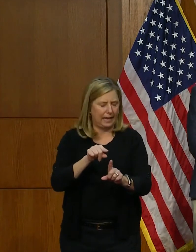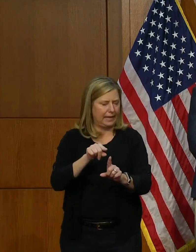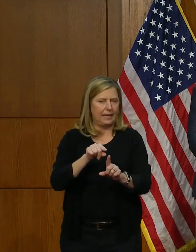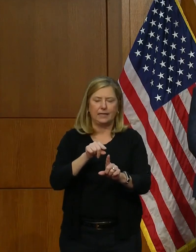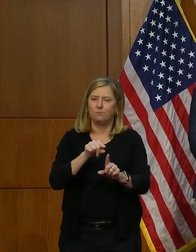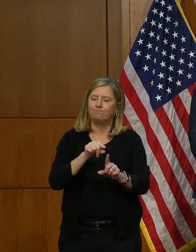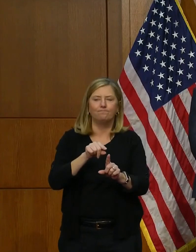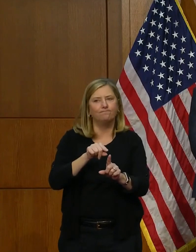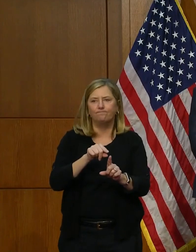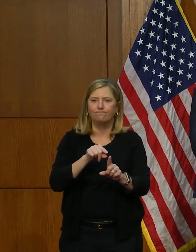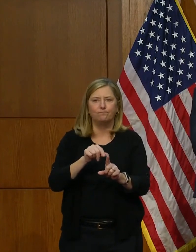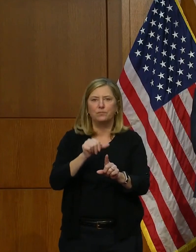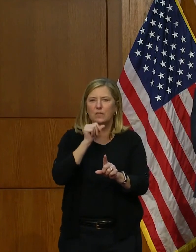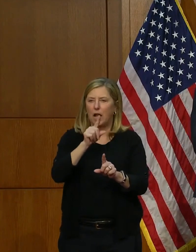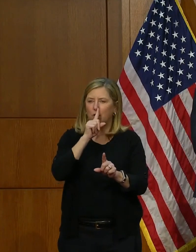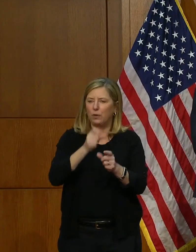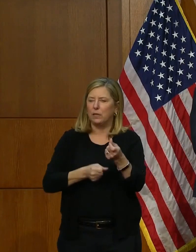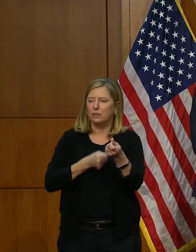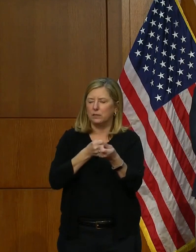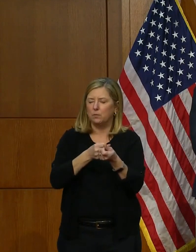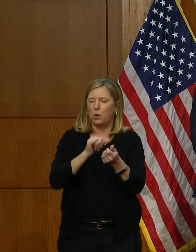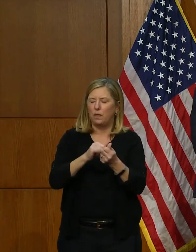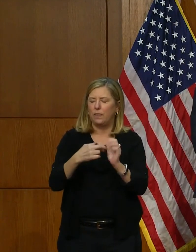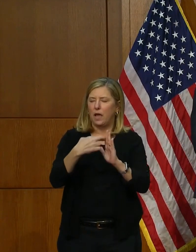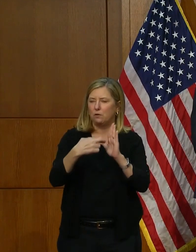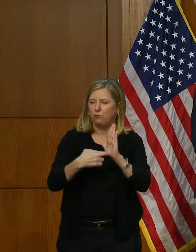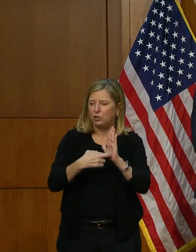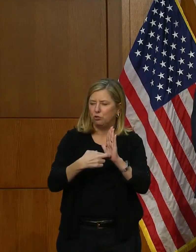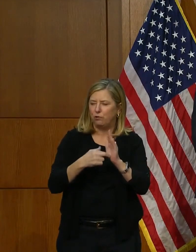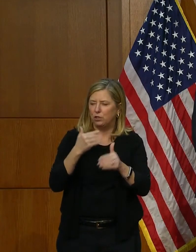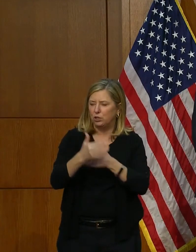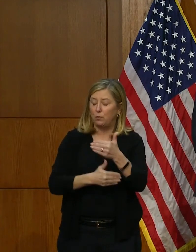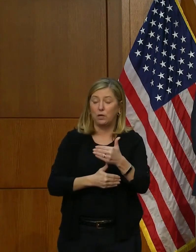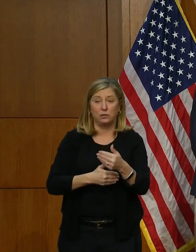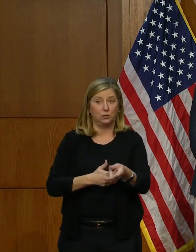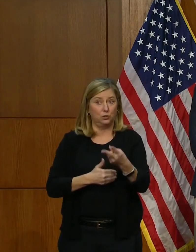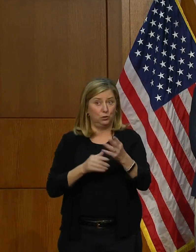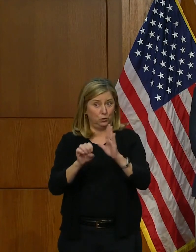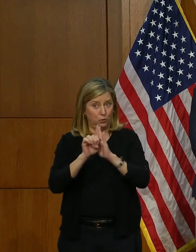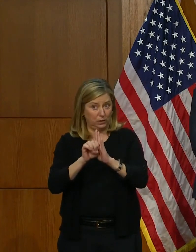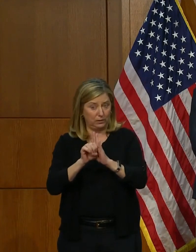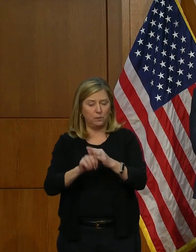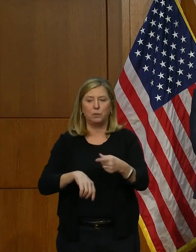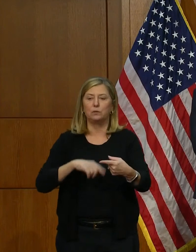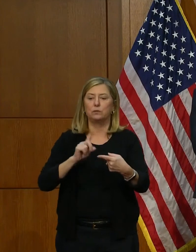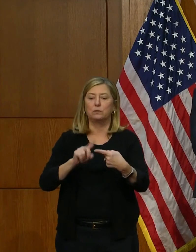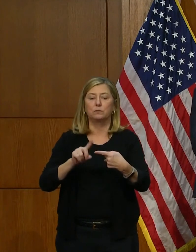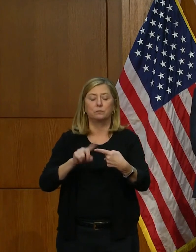PREP MOD INTO ACTION, WE IDENTIFIED WAYS THAT IT WAS NOT IDEALLY SUPPORTING THE